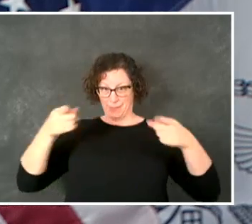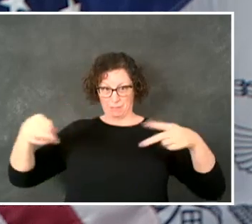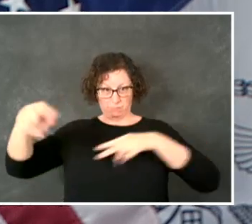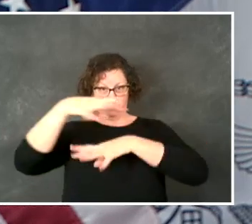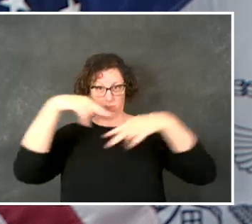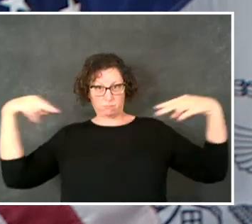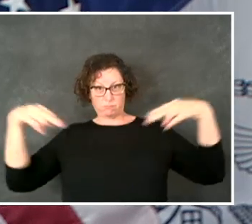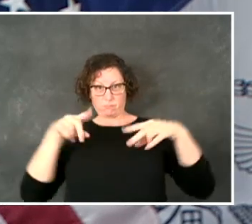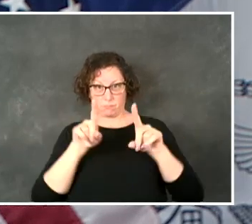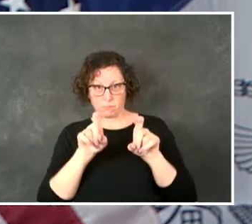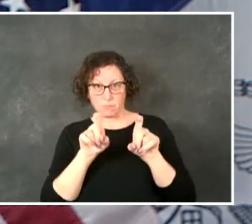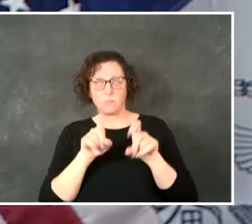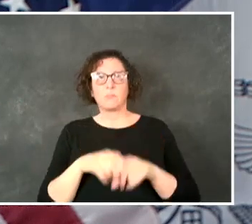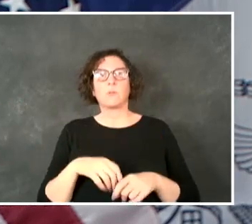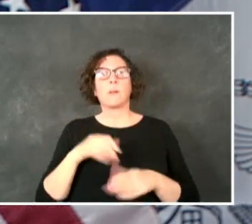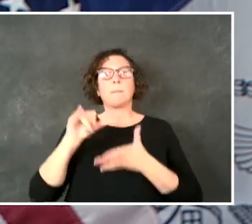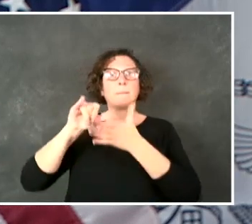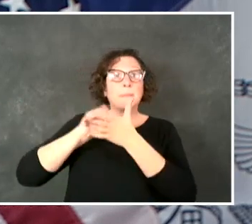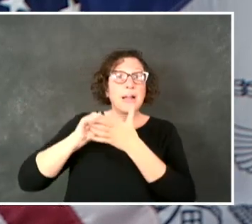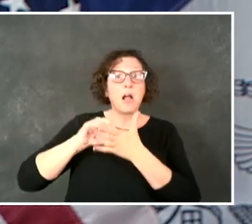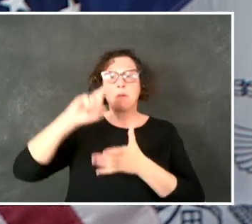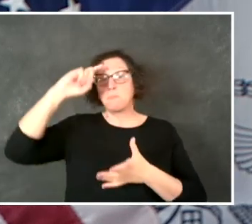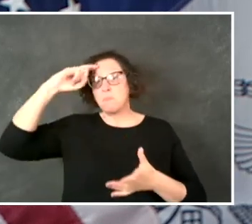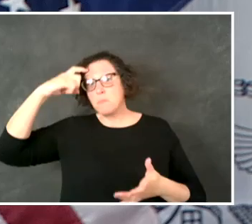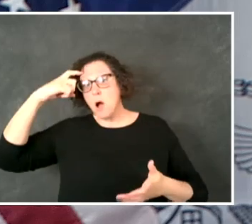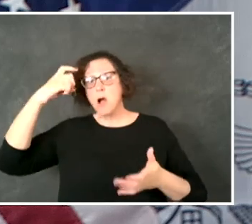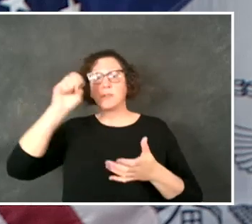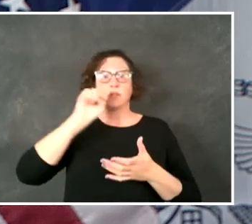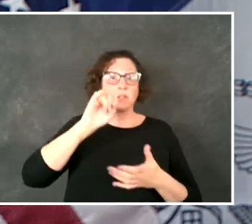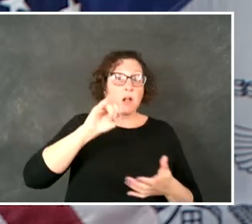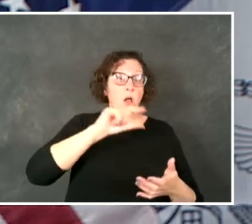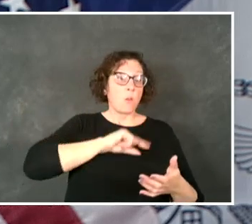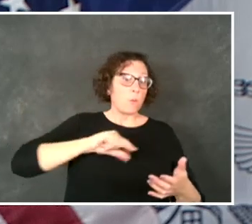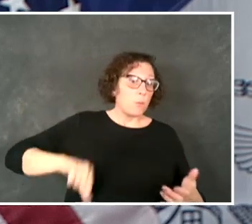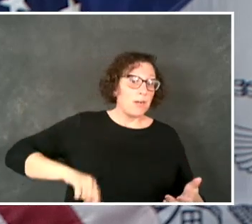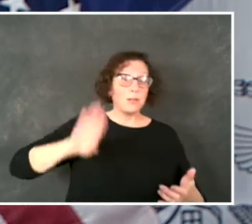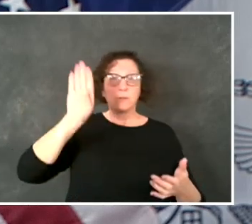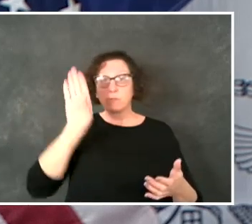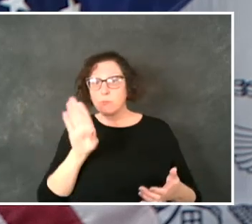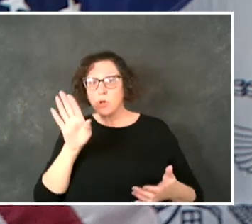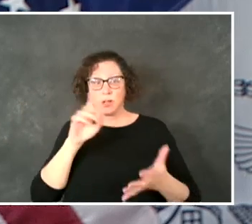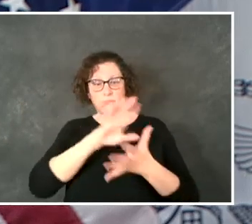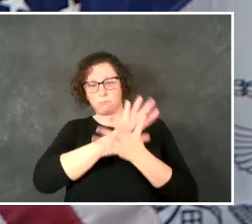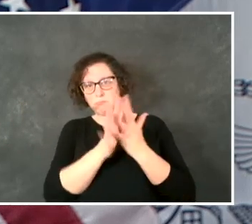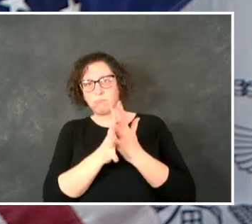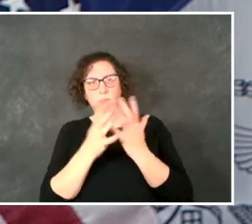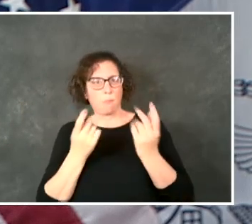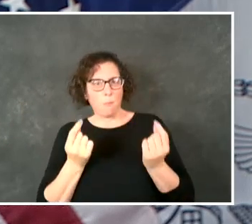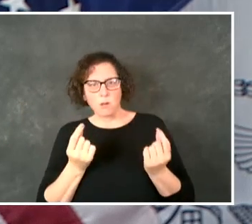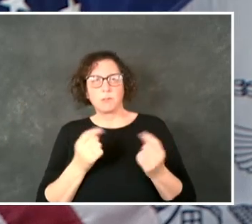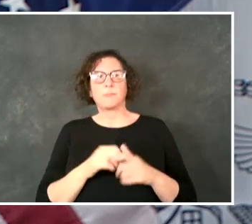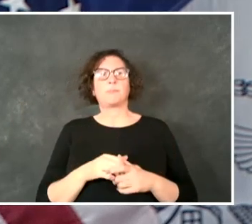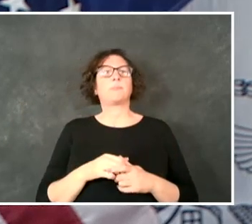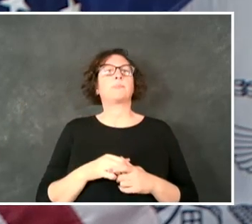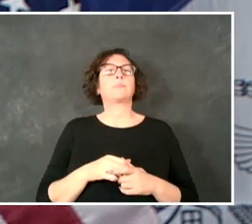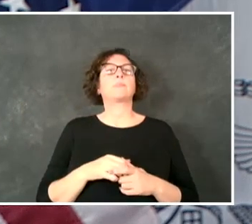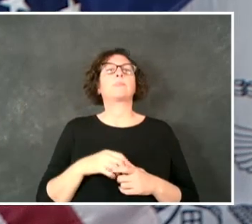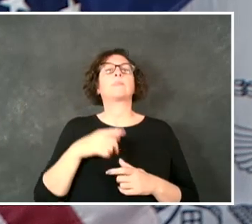THE FIRST STREETS WILL BE?